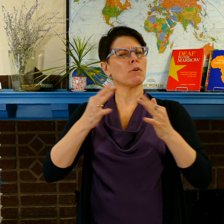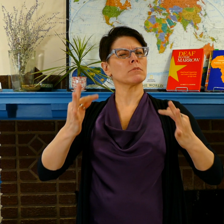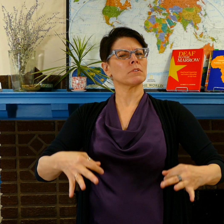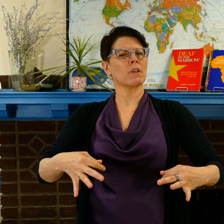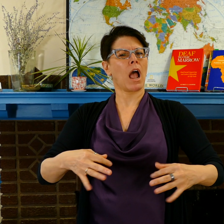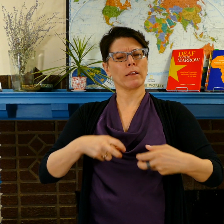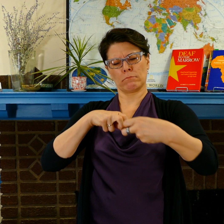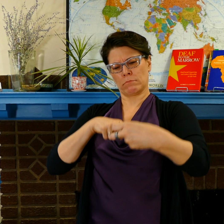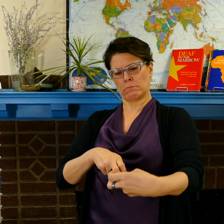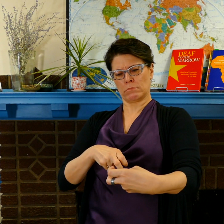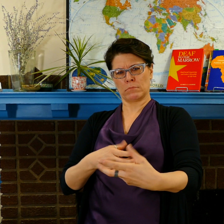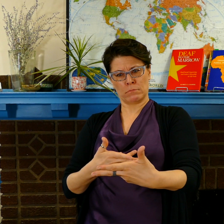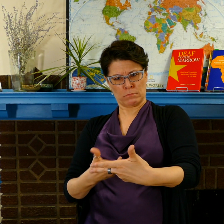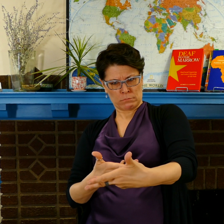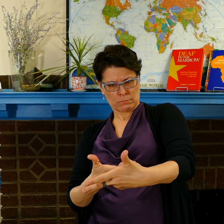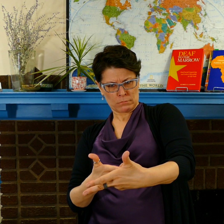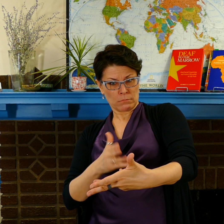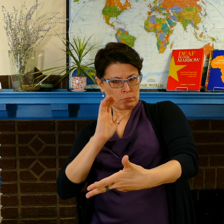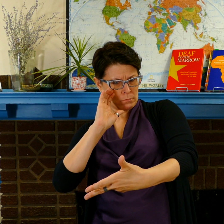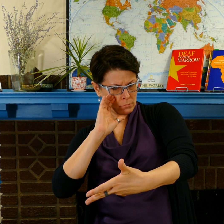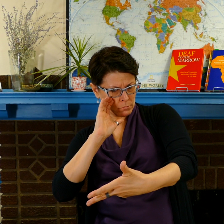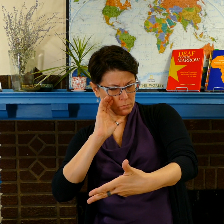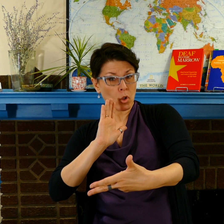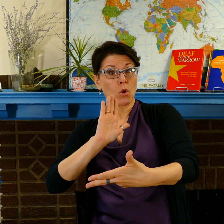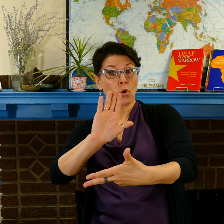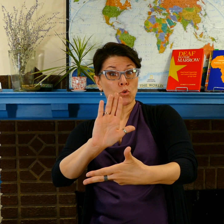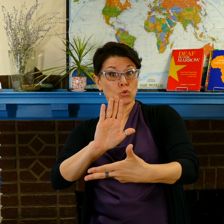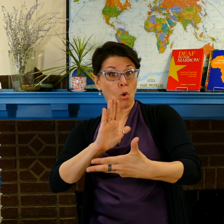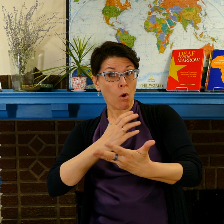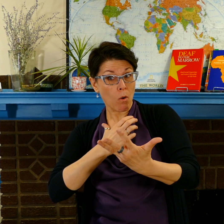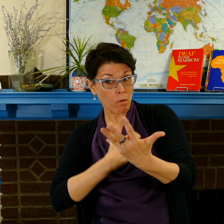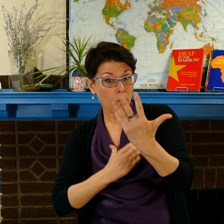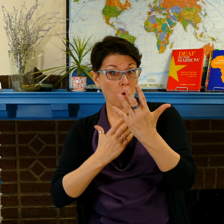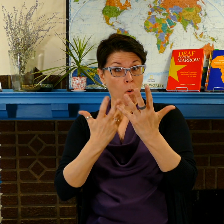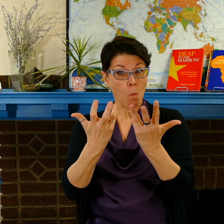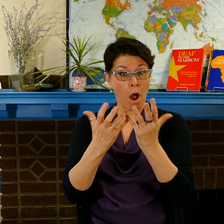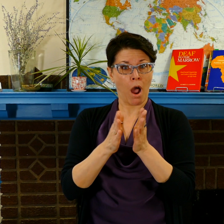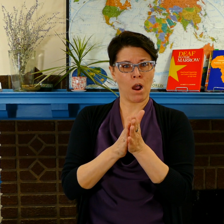Internship placements are decided by students in consultation with academic advisors and